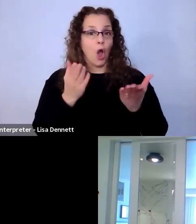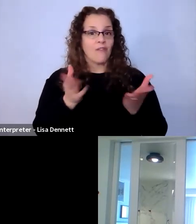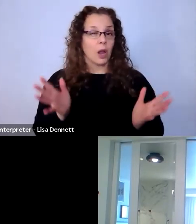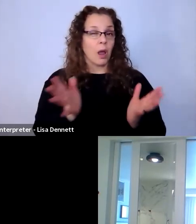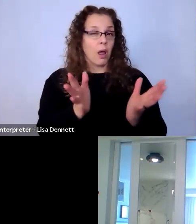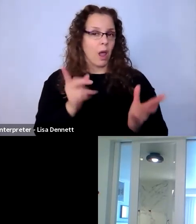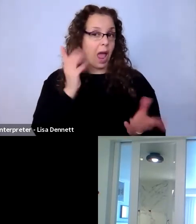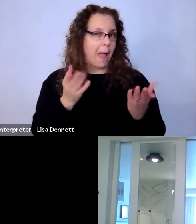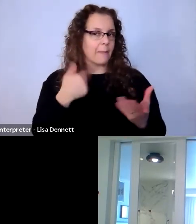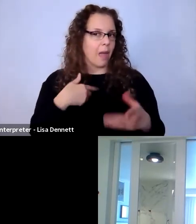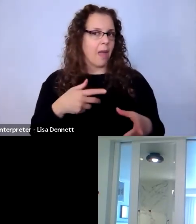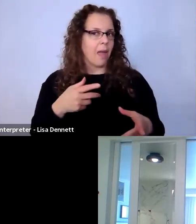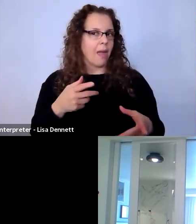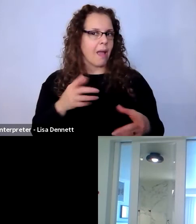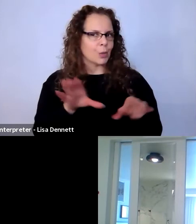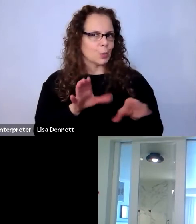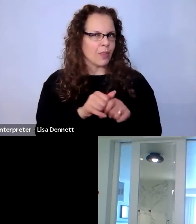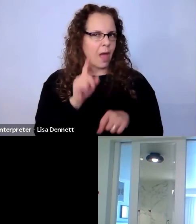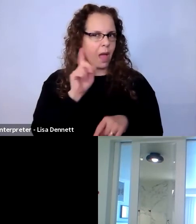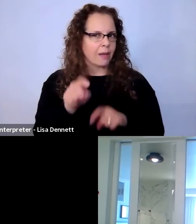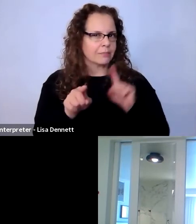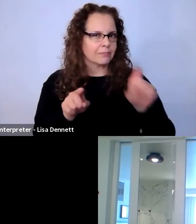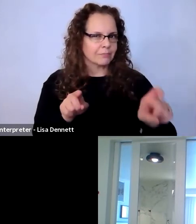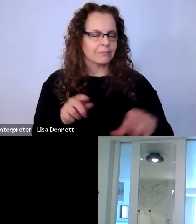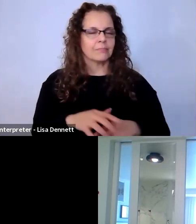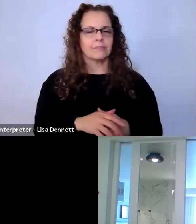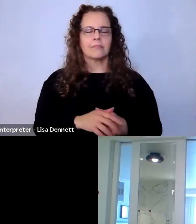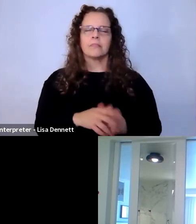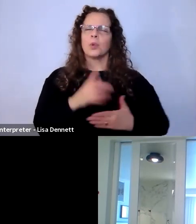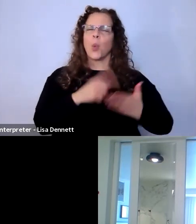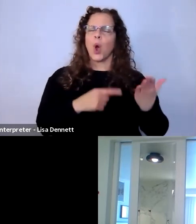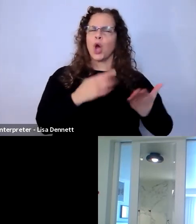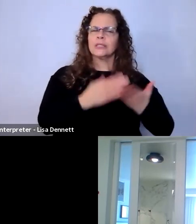And then what are some of the strategies arguments proposals you use to convince